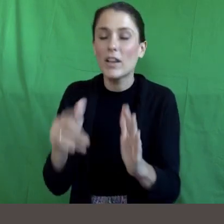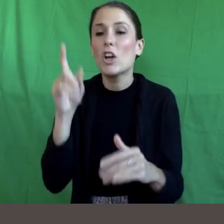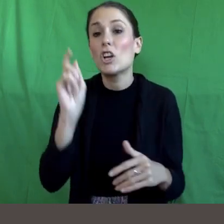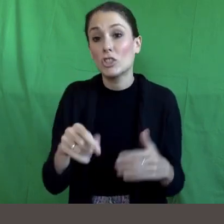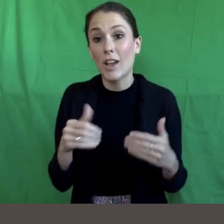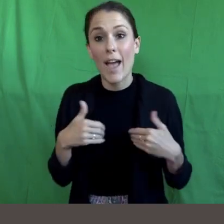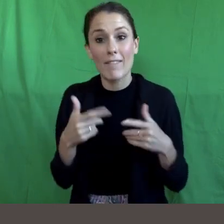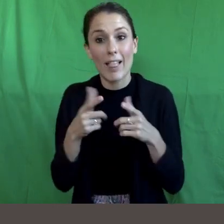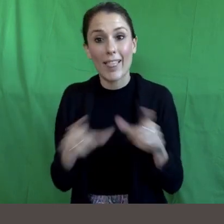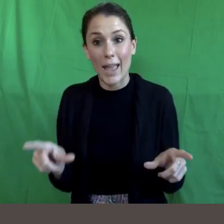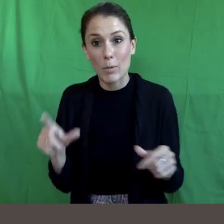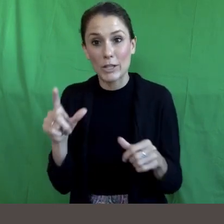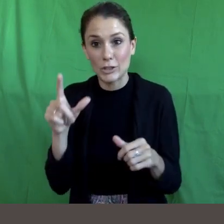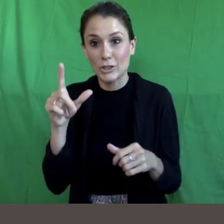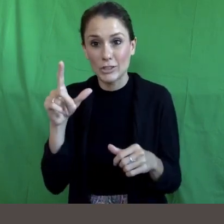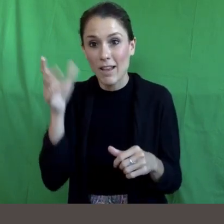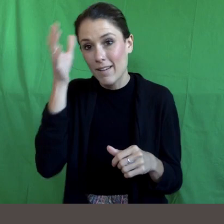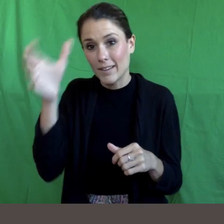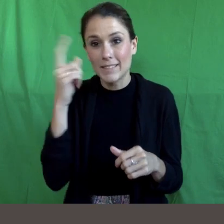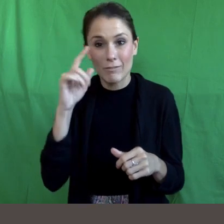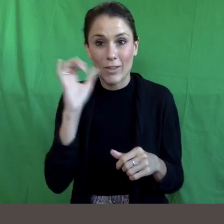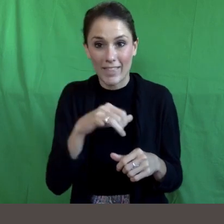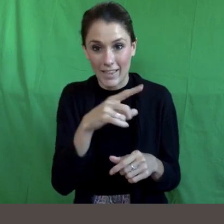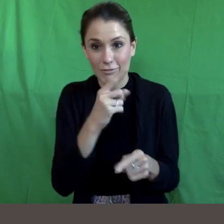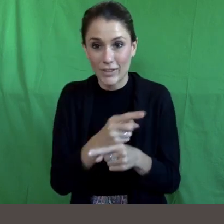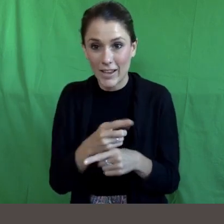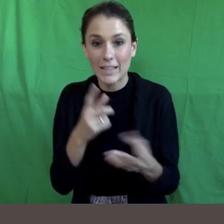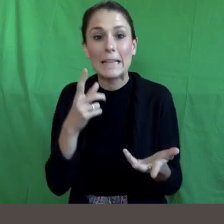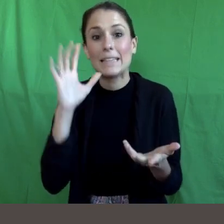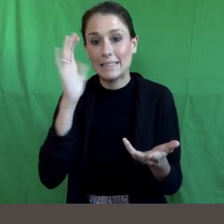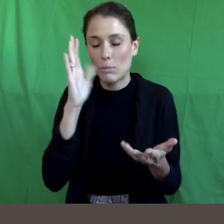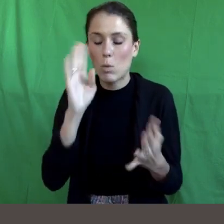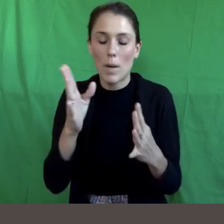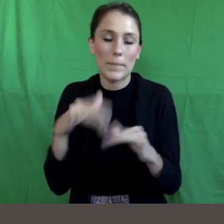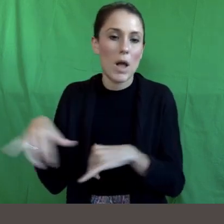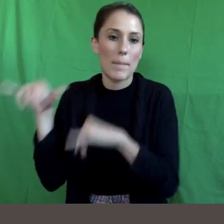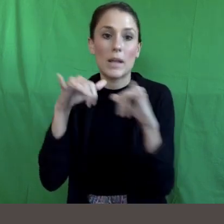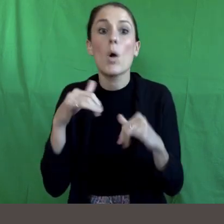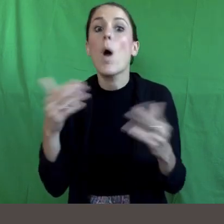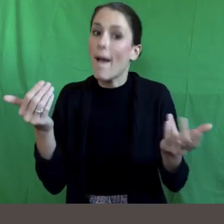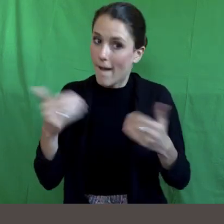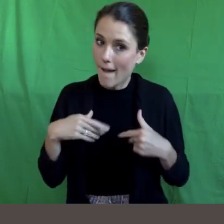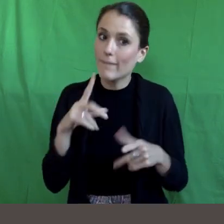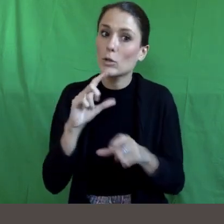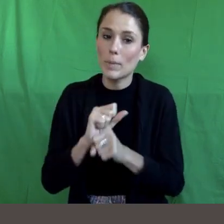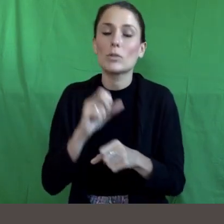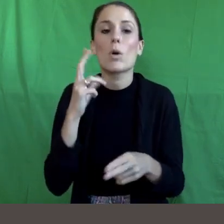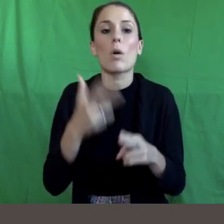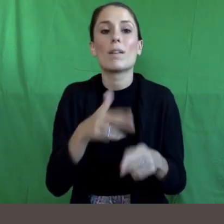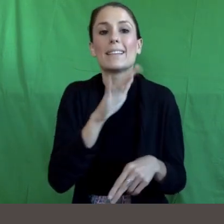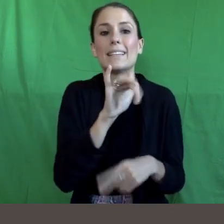It almost seems like there should be a language construct for this thing, because it just seems like it would be very common. And indeed, there is one.